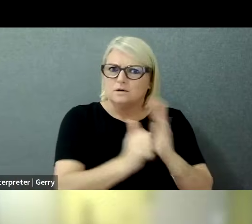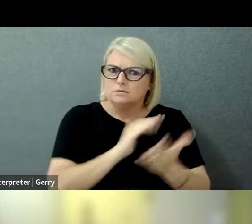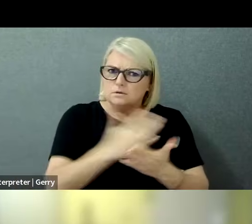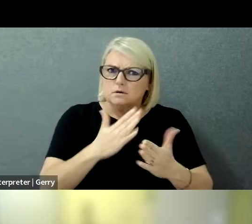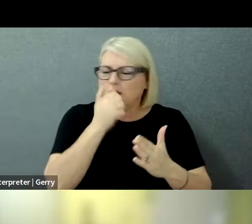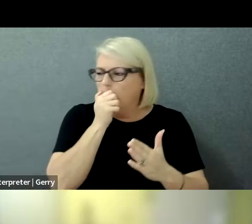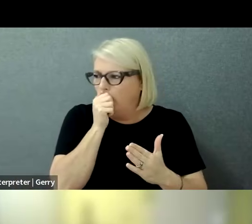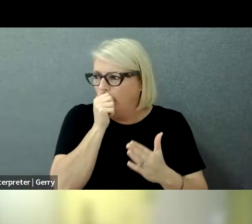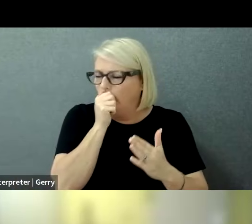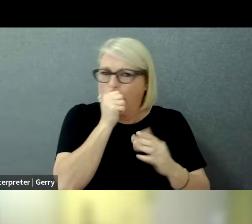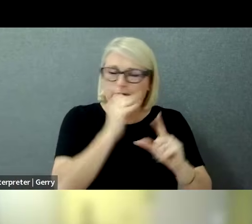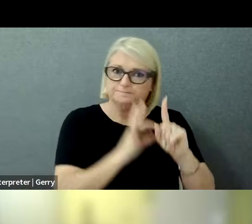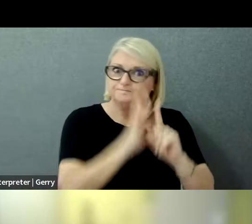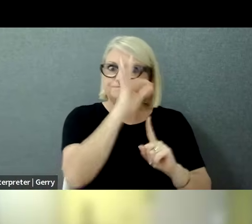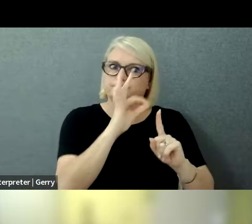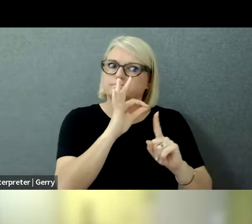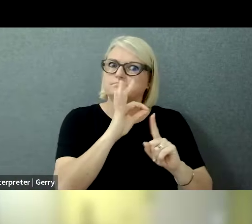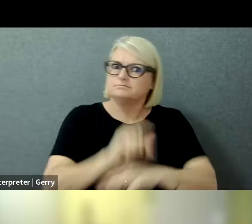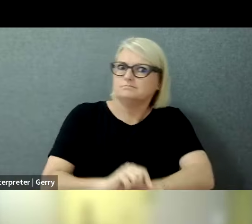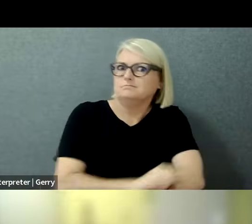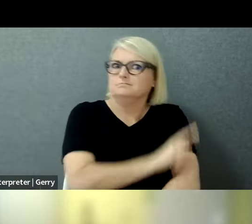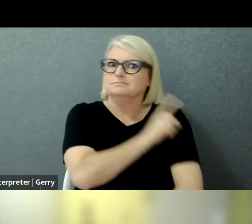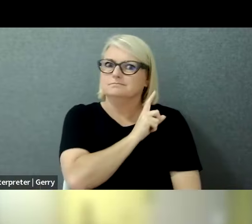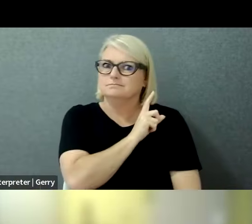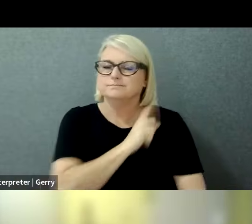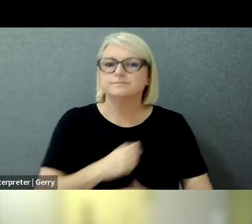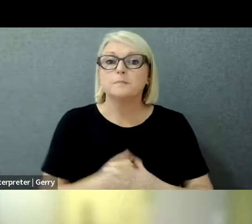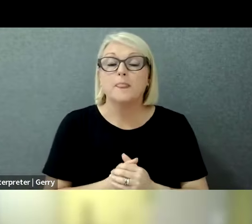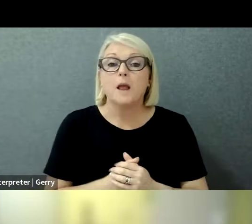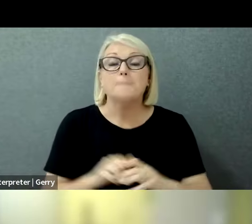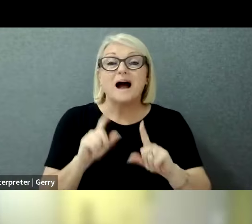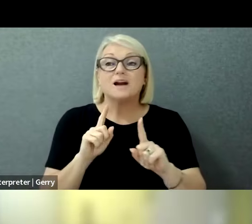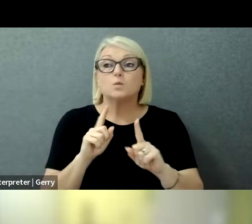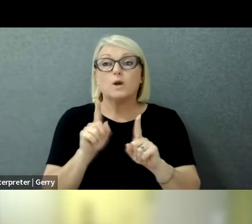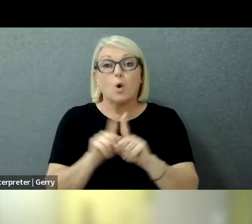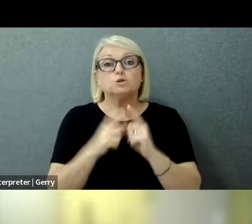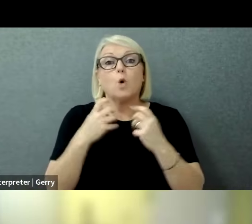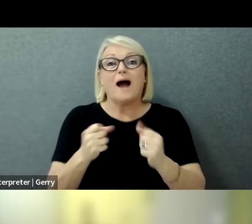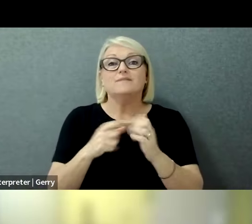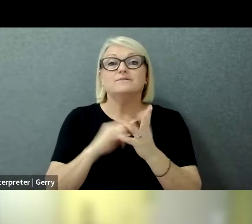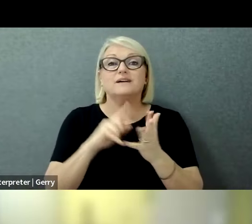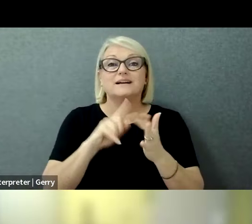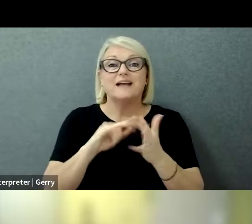even a better illustration is talking through a couple of the case studies of the families who